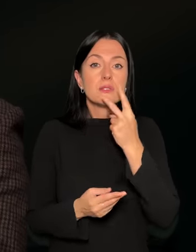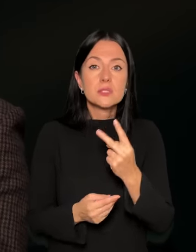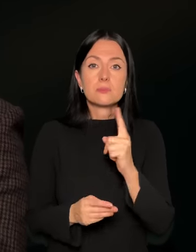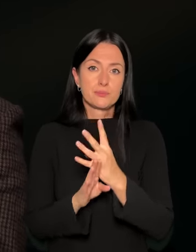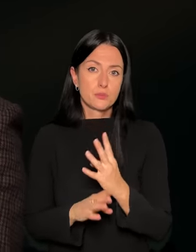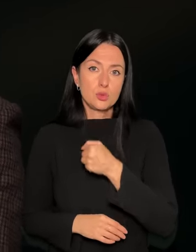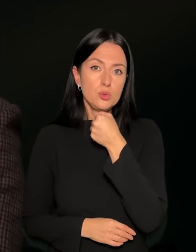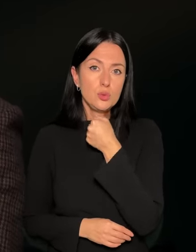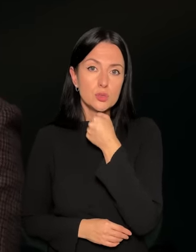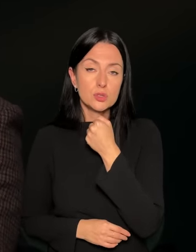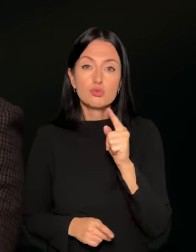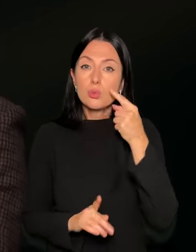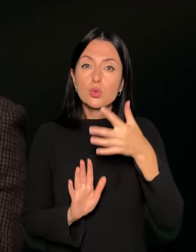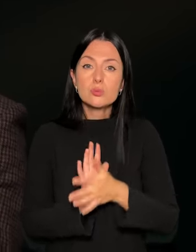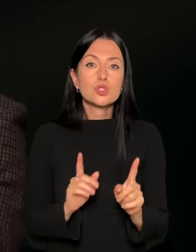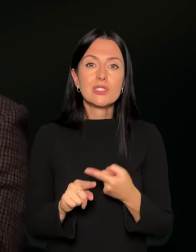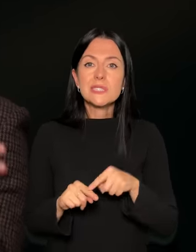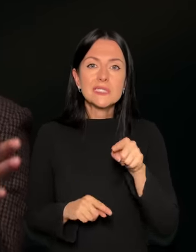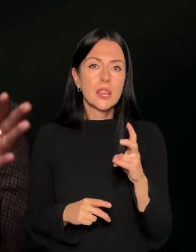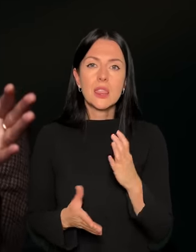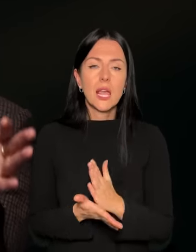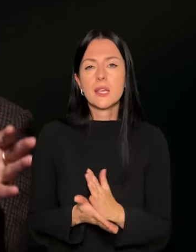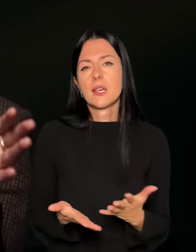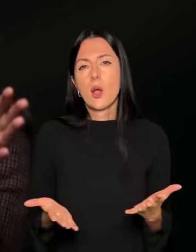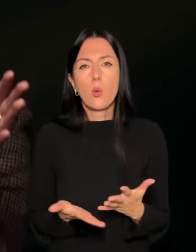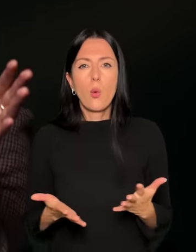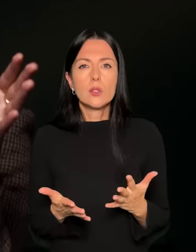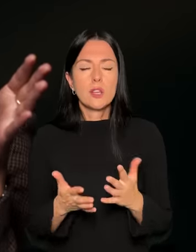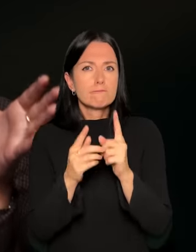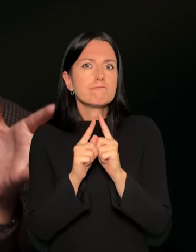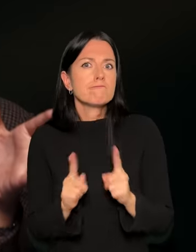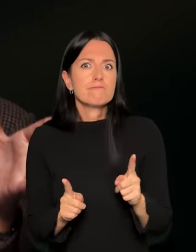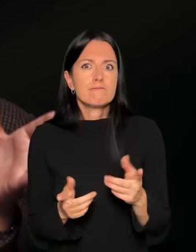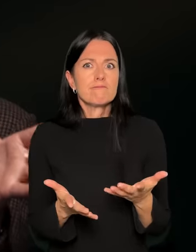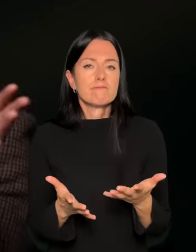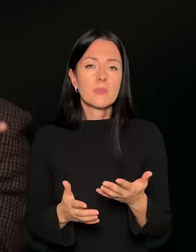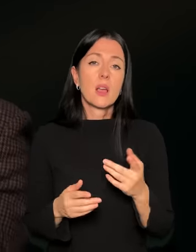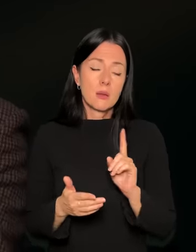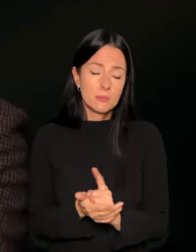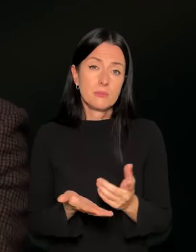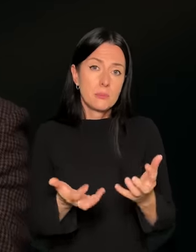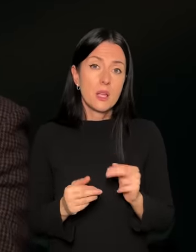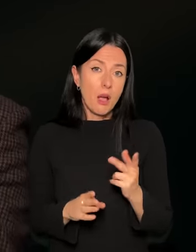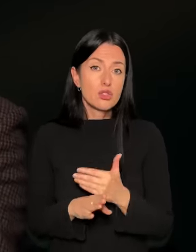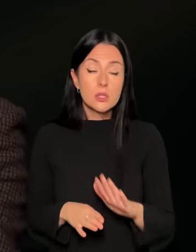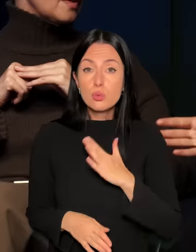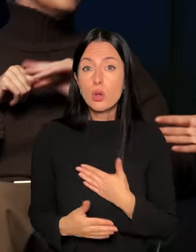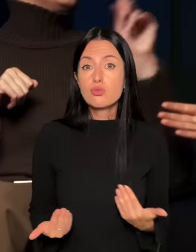that they can understand that it's not something extraordinary; We just have to accept it as part of our lives. That's it.